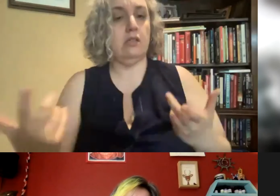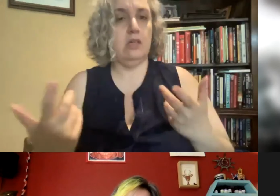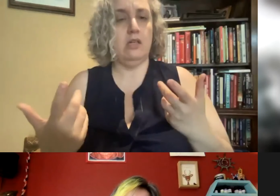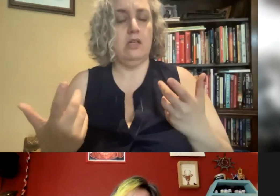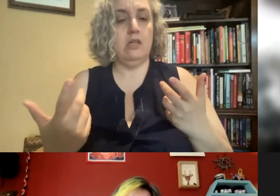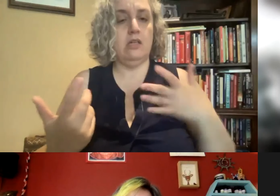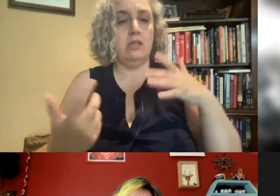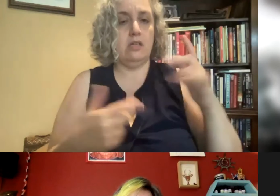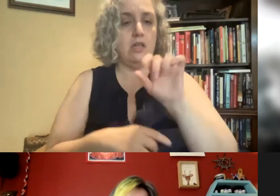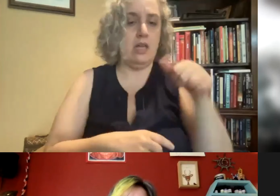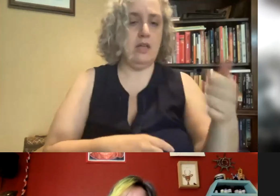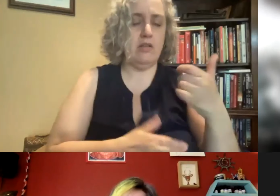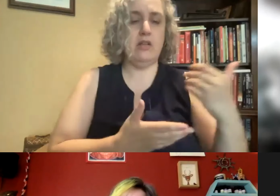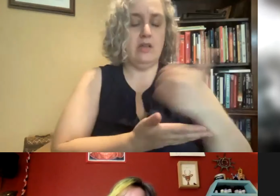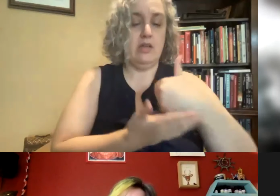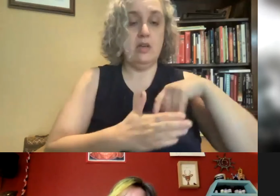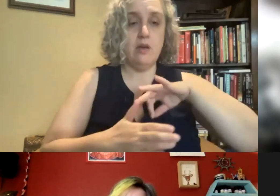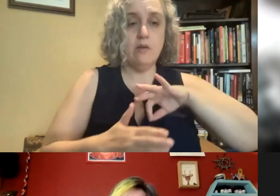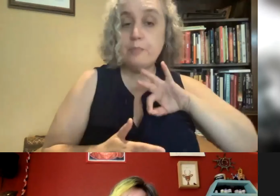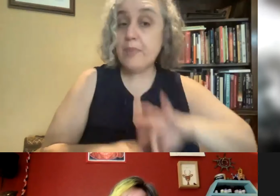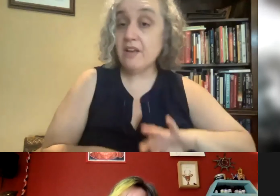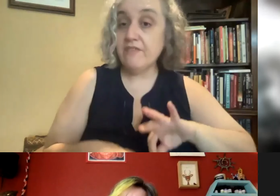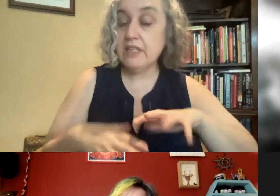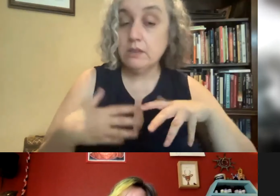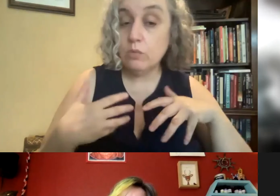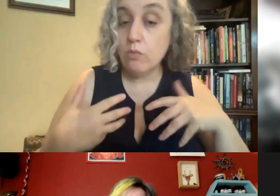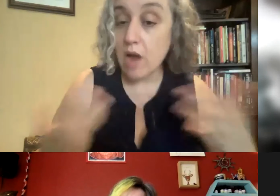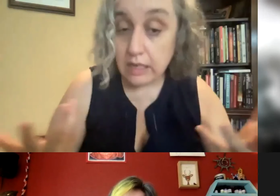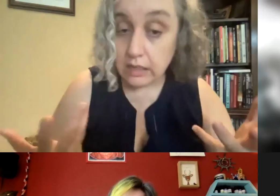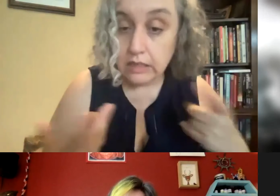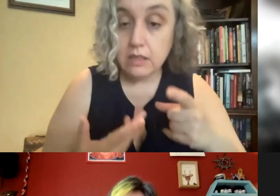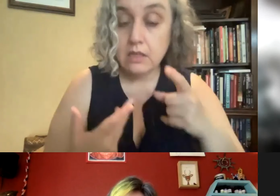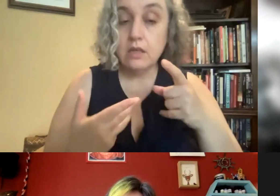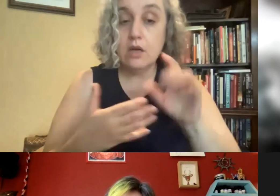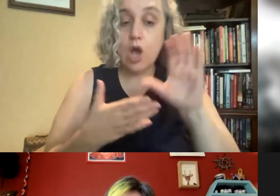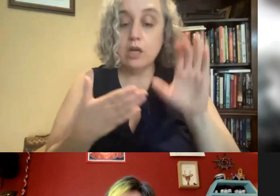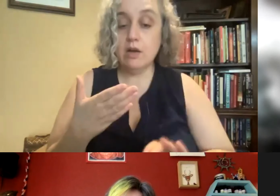Jutta Treviranus: Well the other outcome from the pandemic,